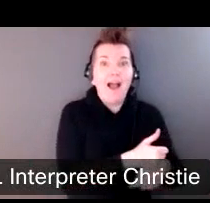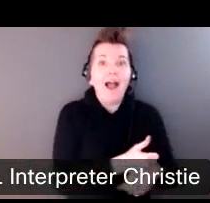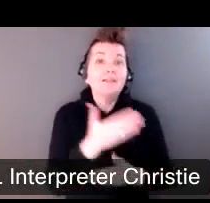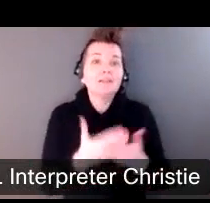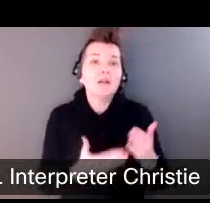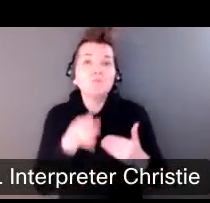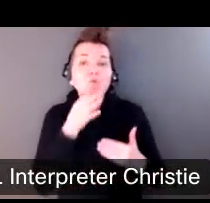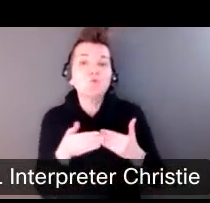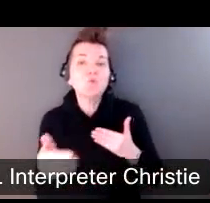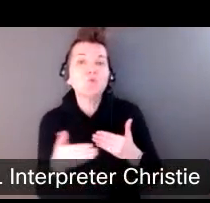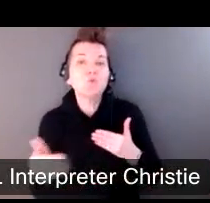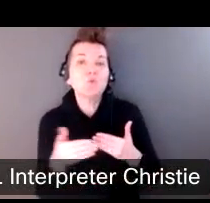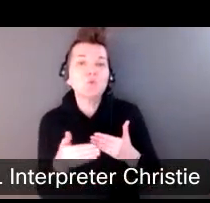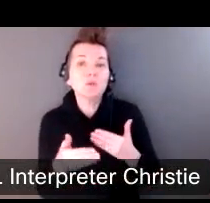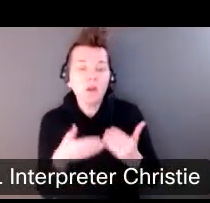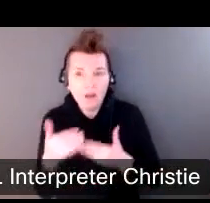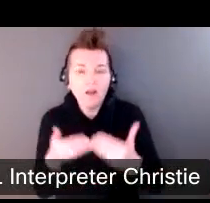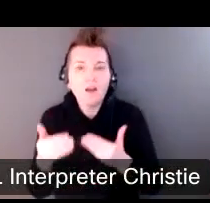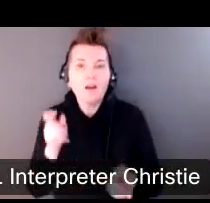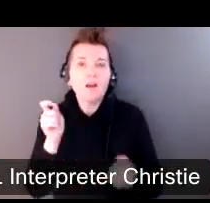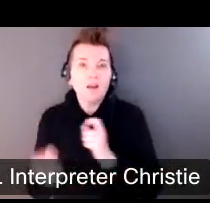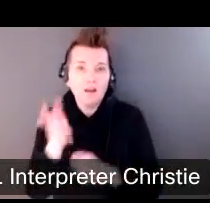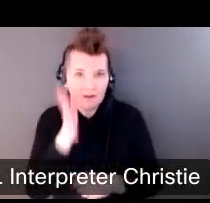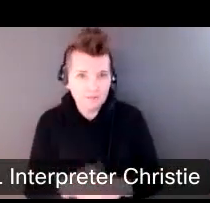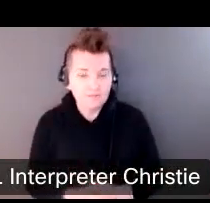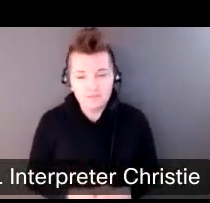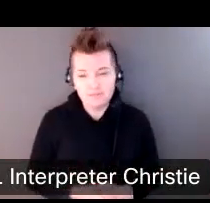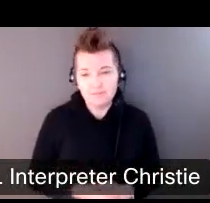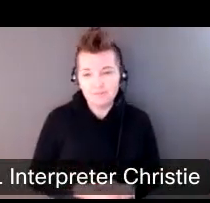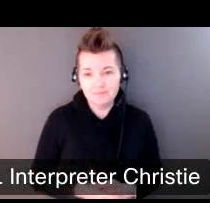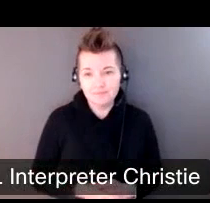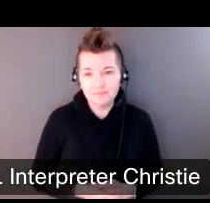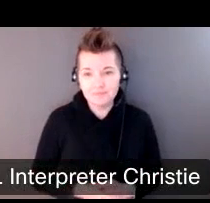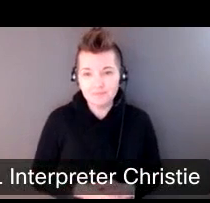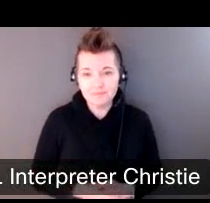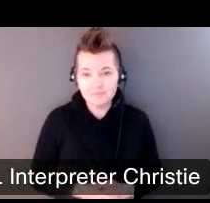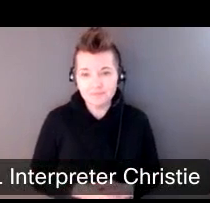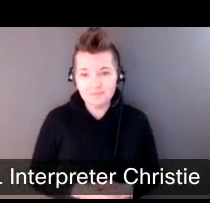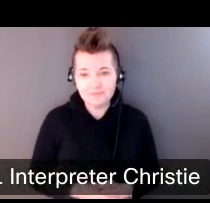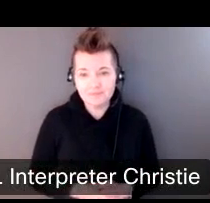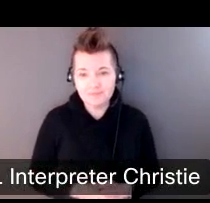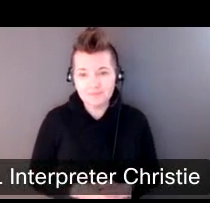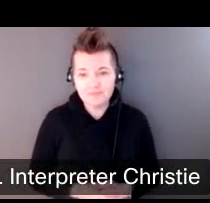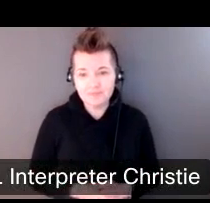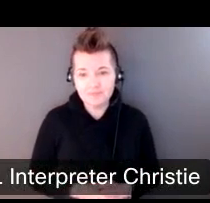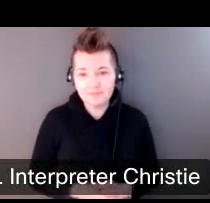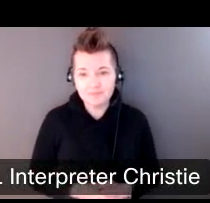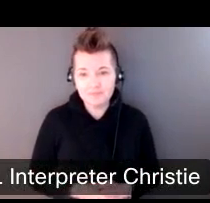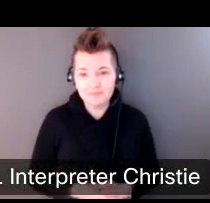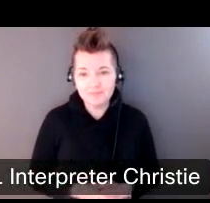and on the systems going forward. And again, some of these things are immediately suggestions coming directly from